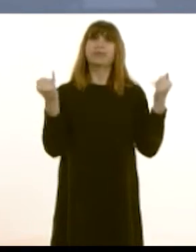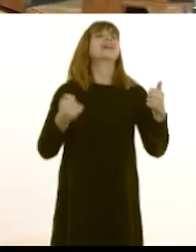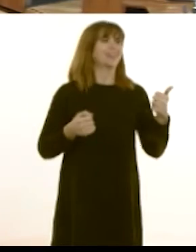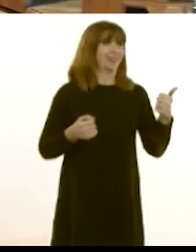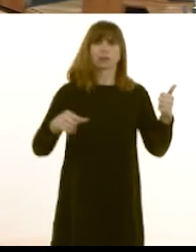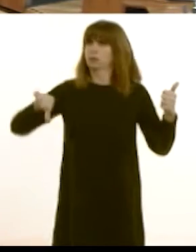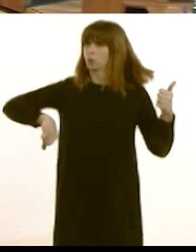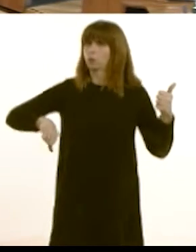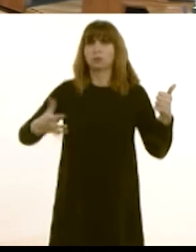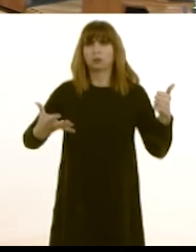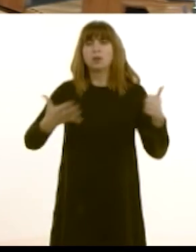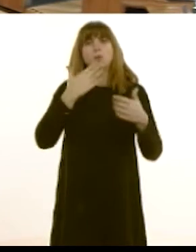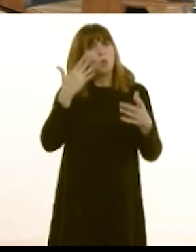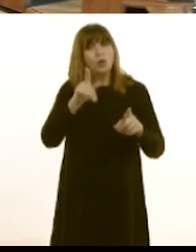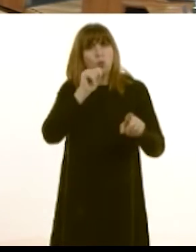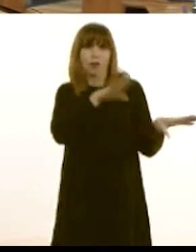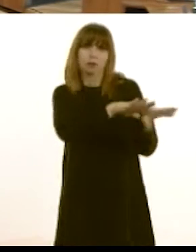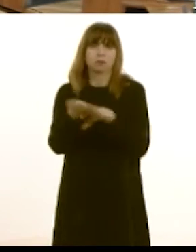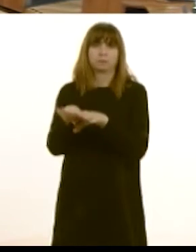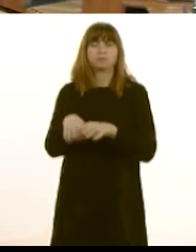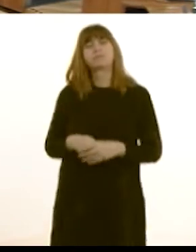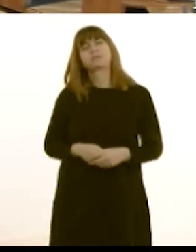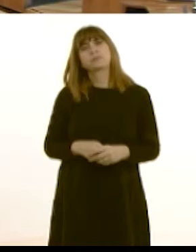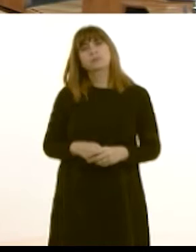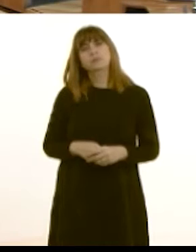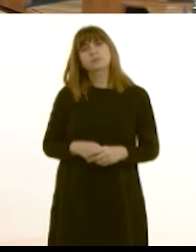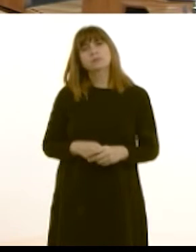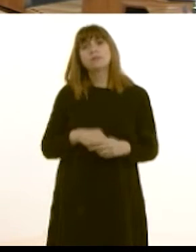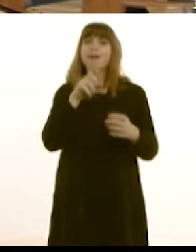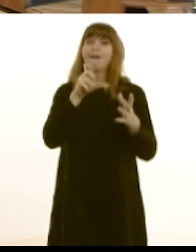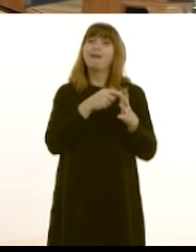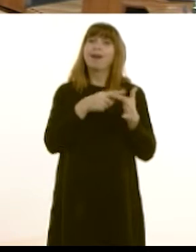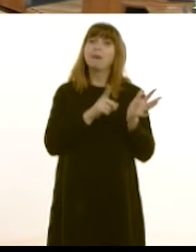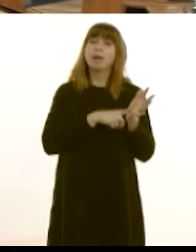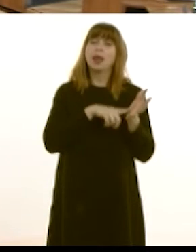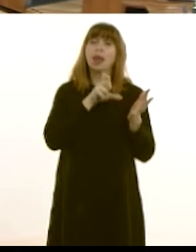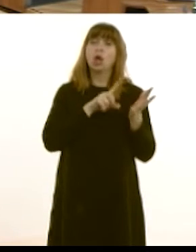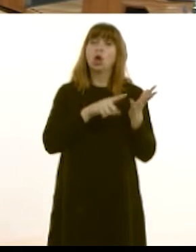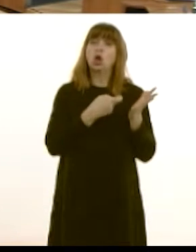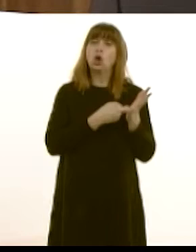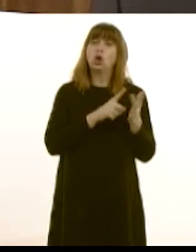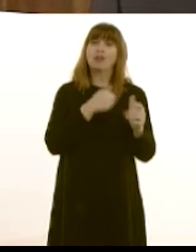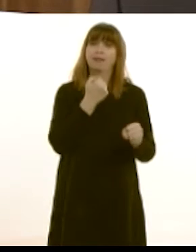Carwyn Jones: More rain fell in Capel Curig than anywhere else in the UK over the course